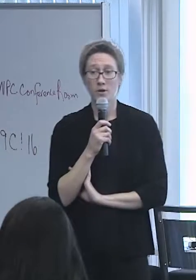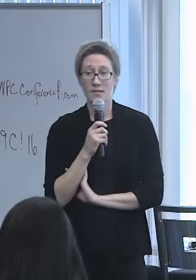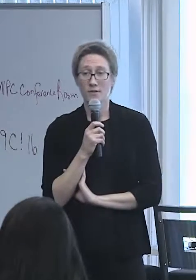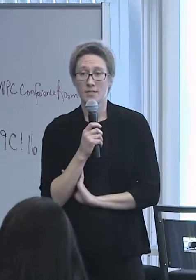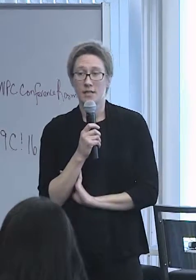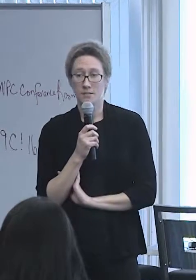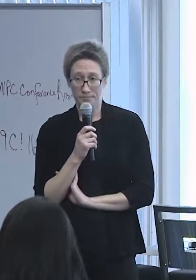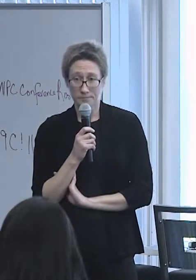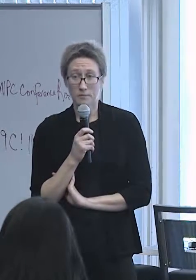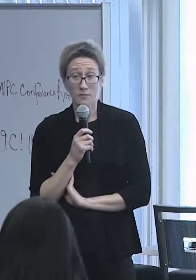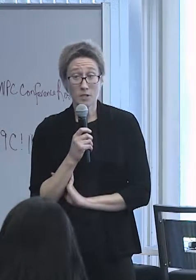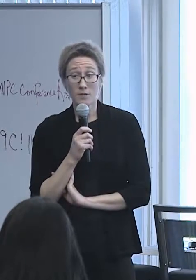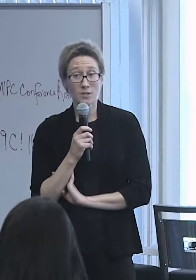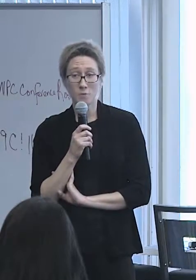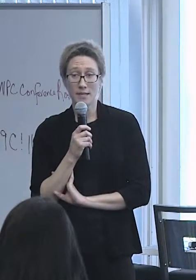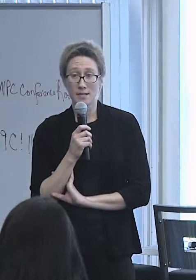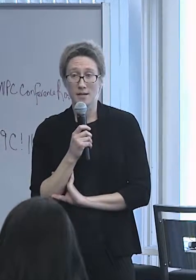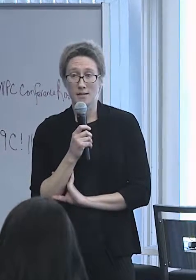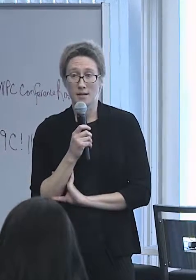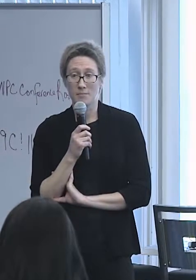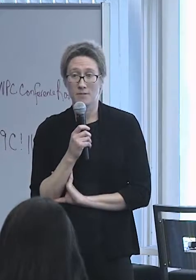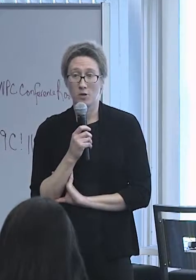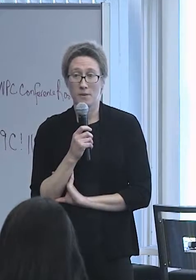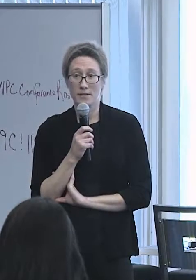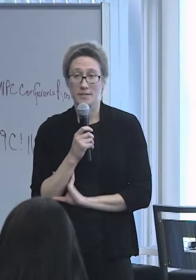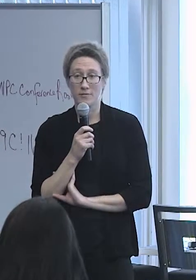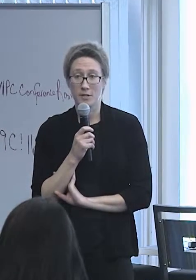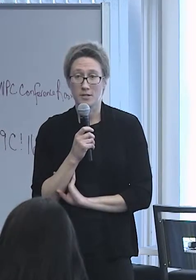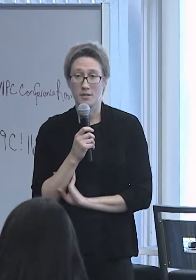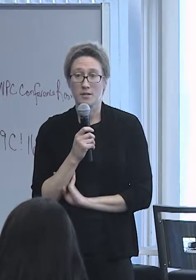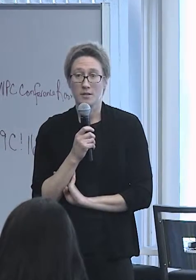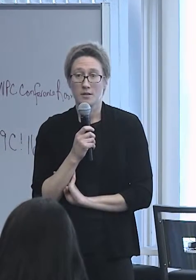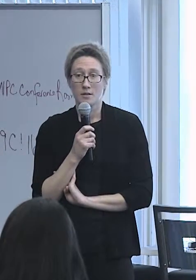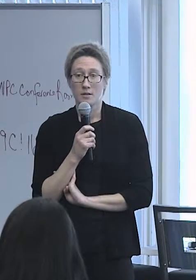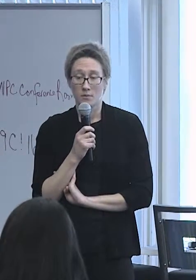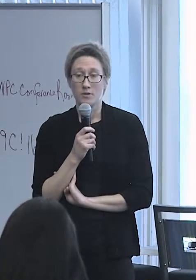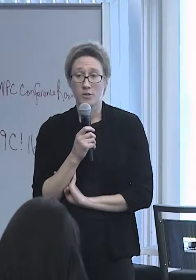I'm curious if there's any research being done to develop this information,